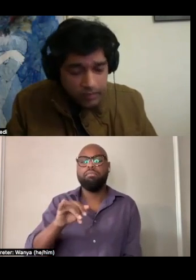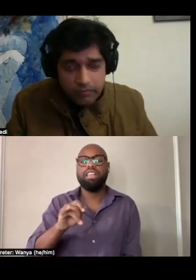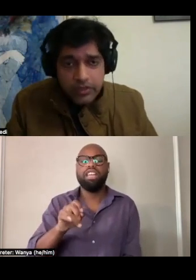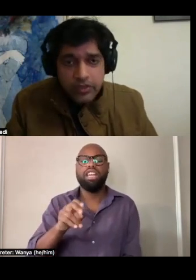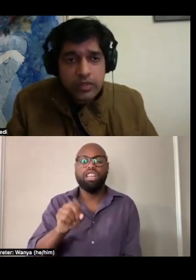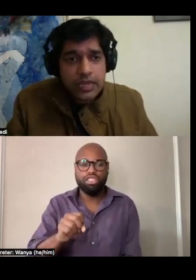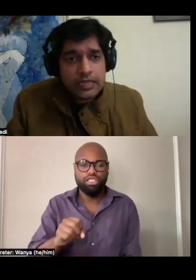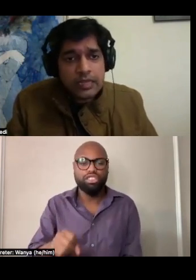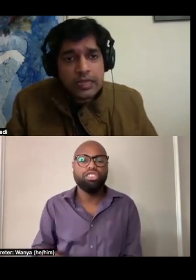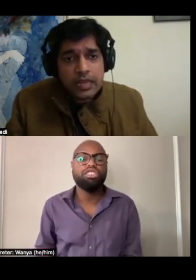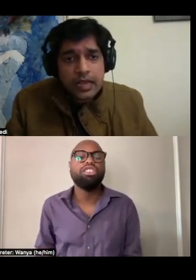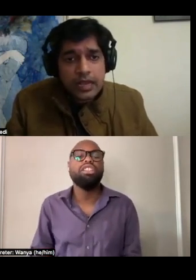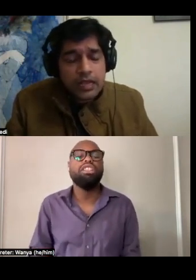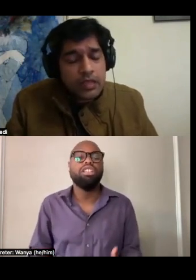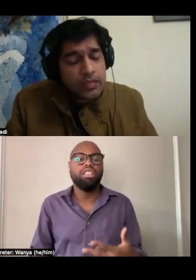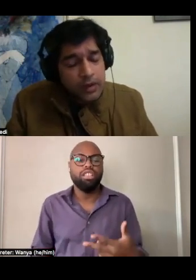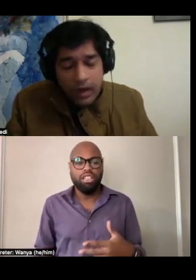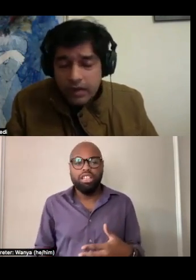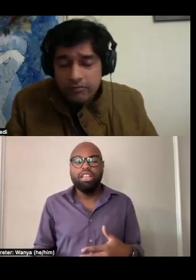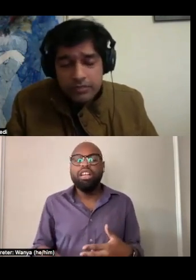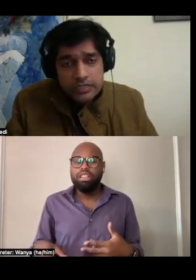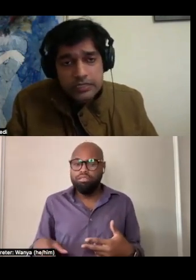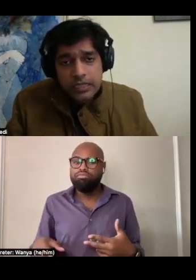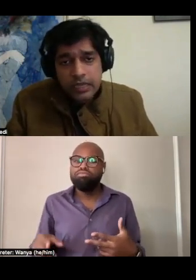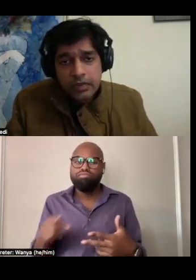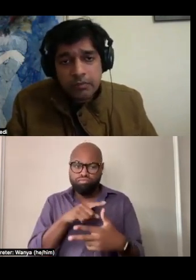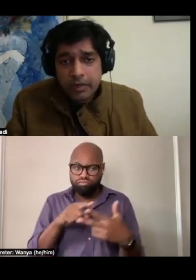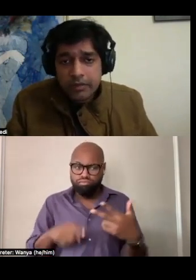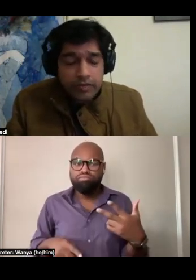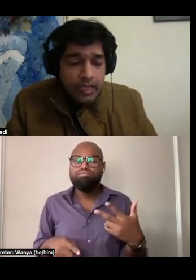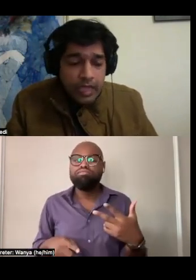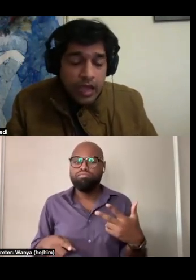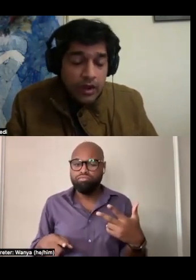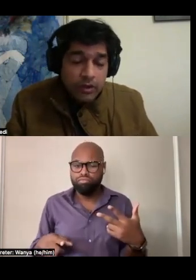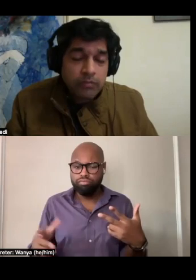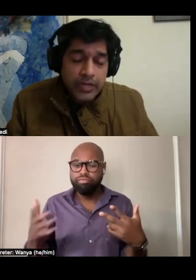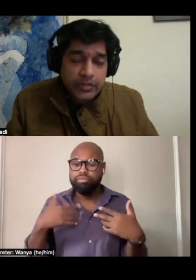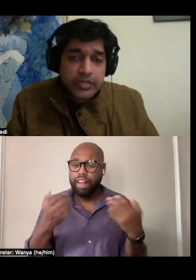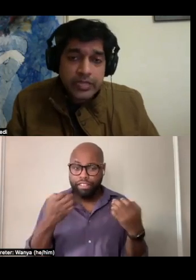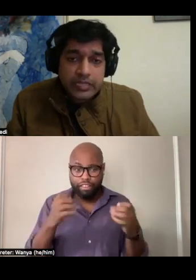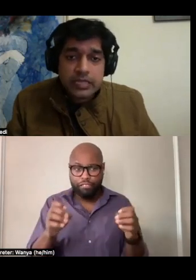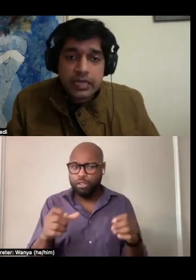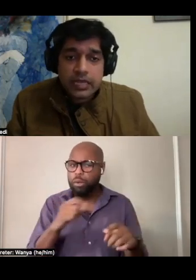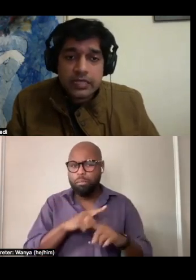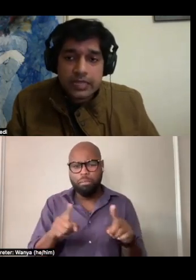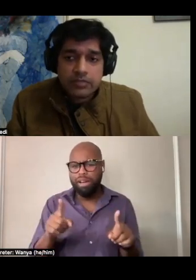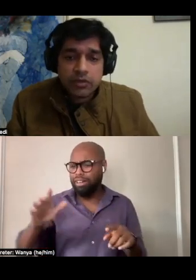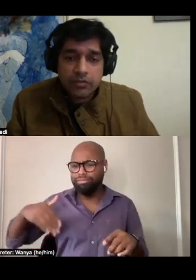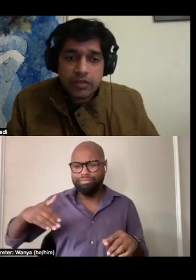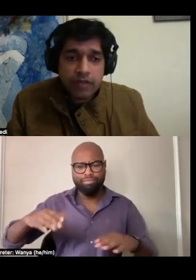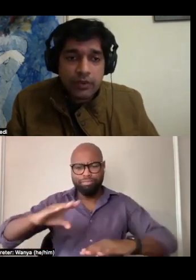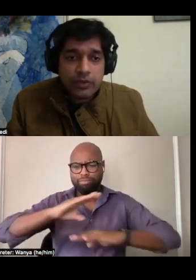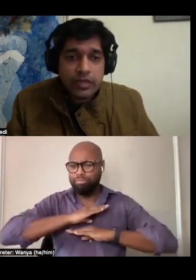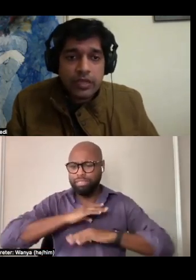We know that. There are efforts, but we are not meeting the needs. That's what we have found.